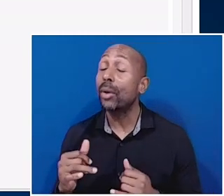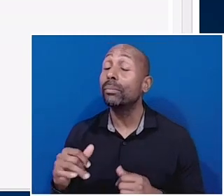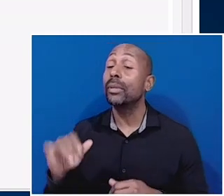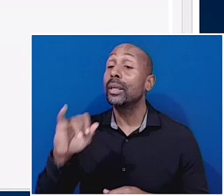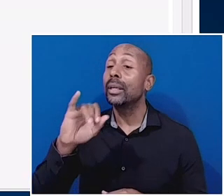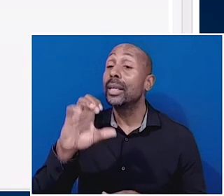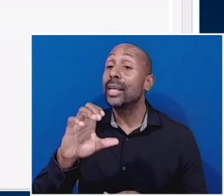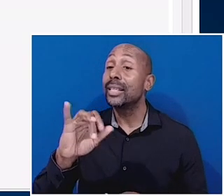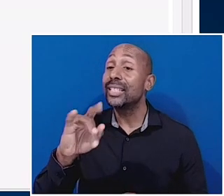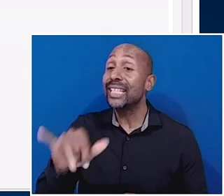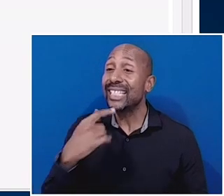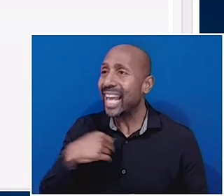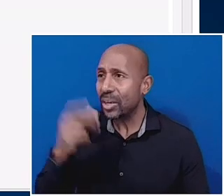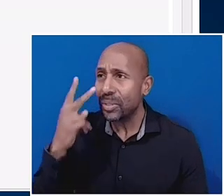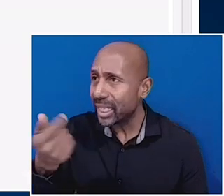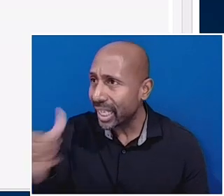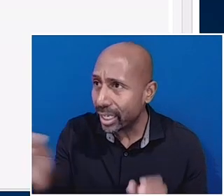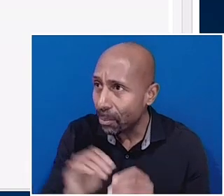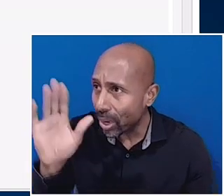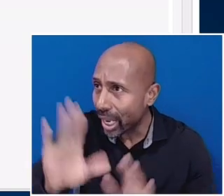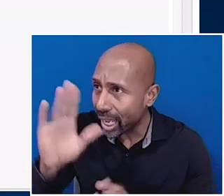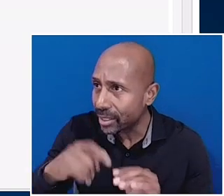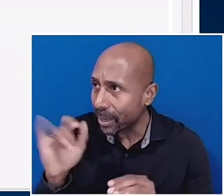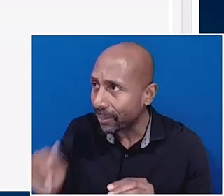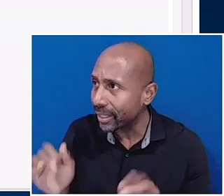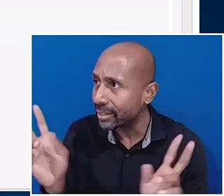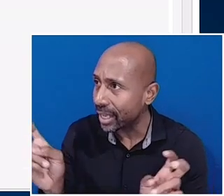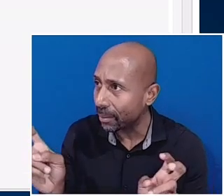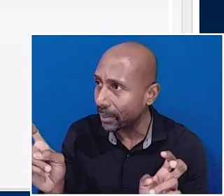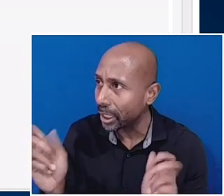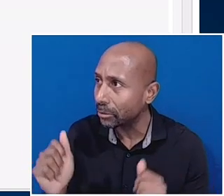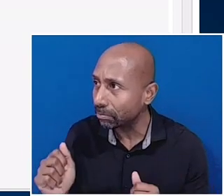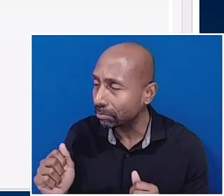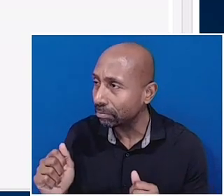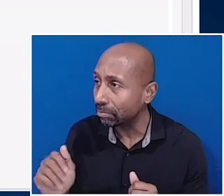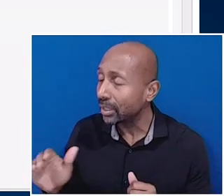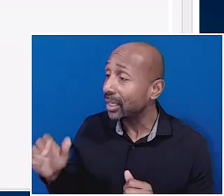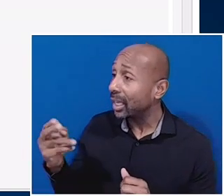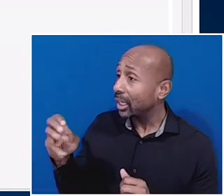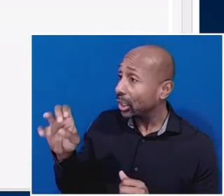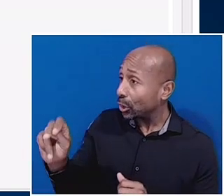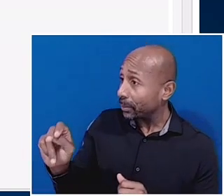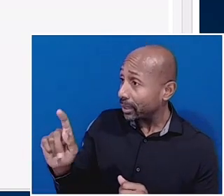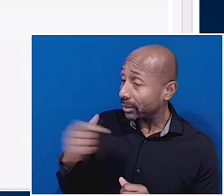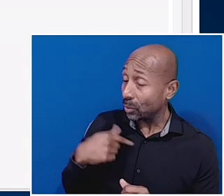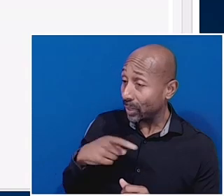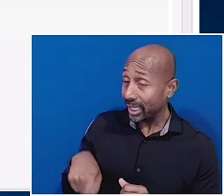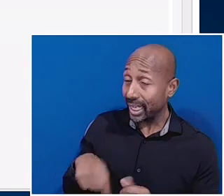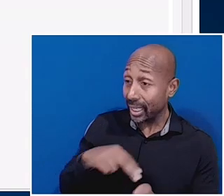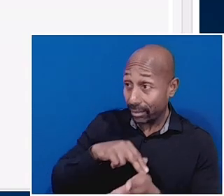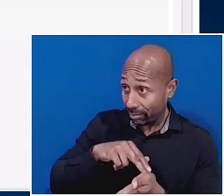No, I think- because I think we're probably going to go back and take some suggestions from- Okay. From Amy? Okay.